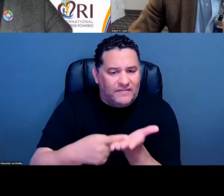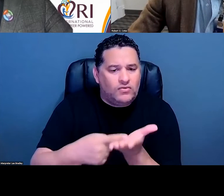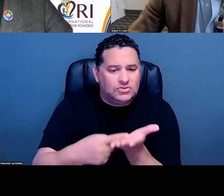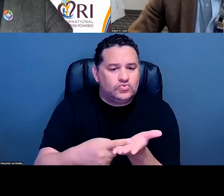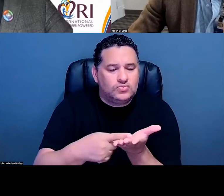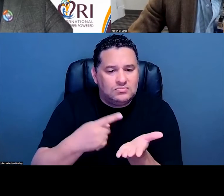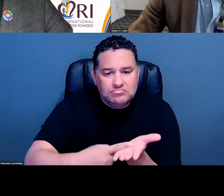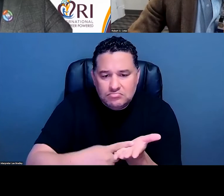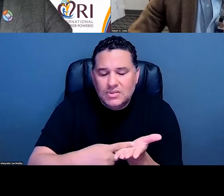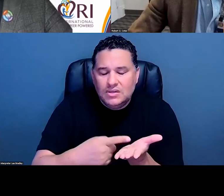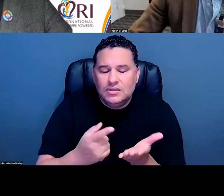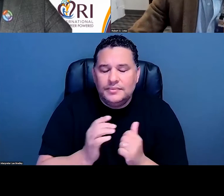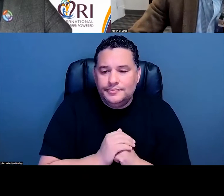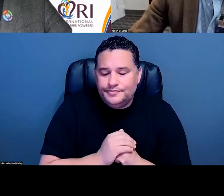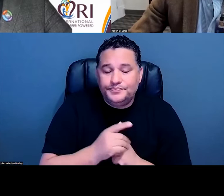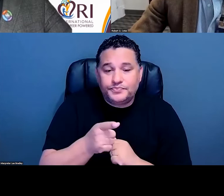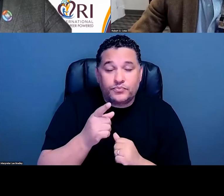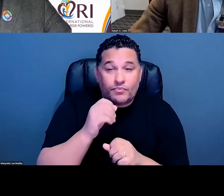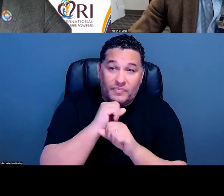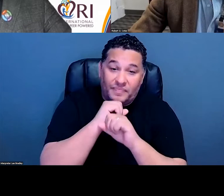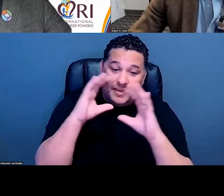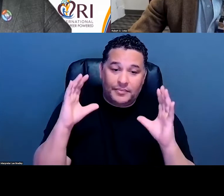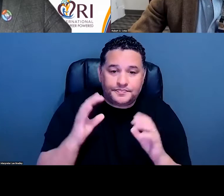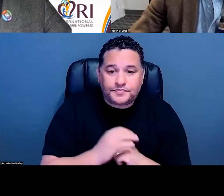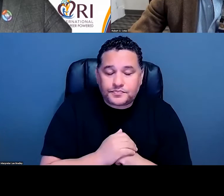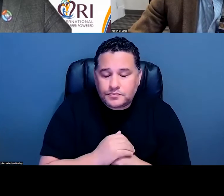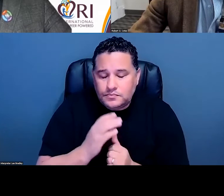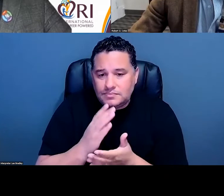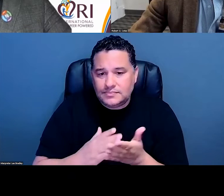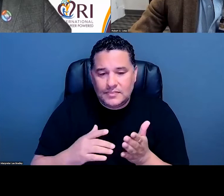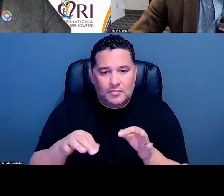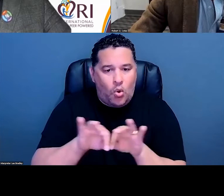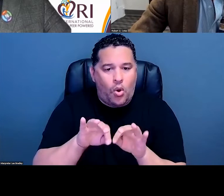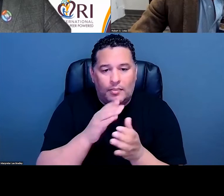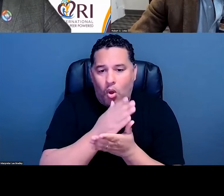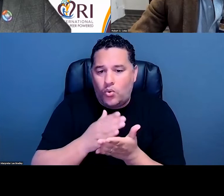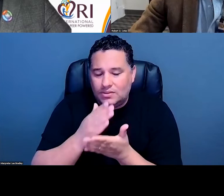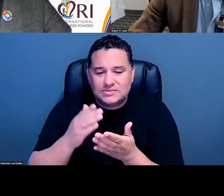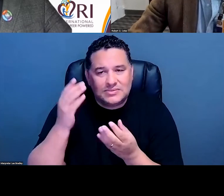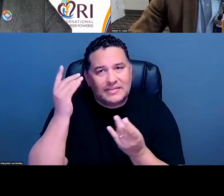AI. I THINK AGAIN THE CONVERSATION IS REALLY IMPORTANT ABOUT IT. SO -- WHEN YOU THINK ABUT THAT, SOME OF